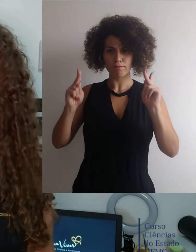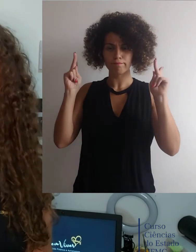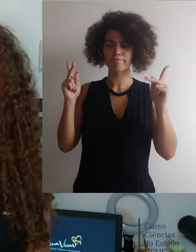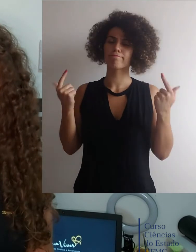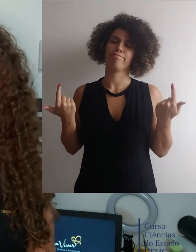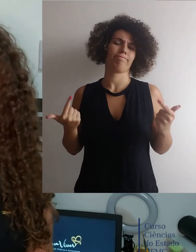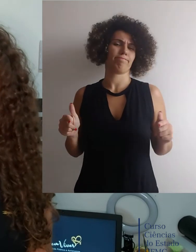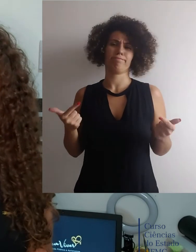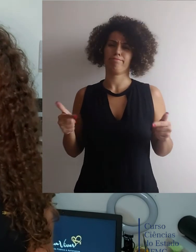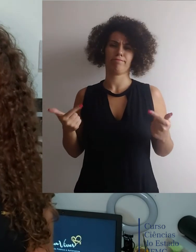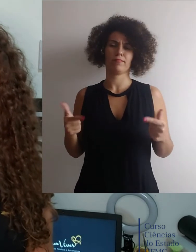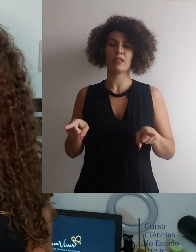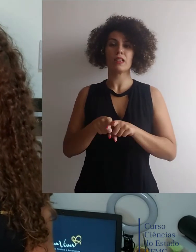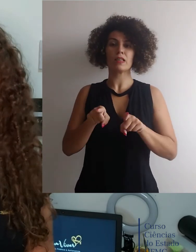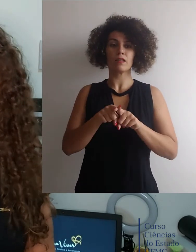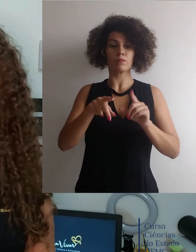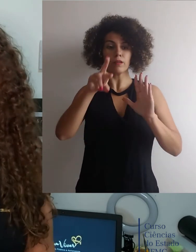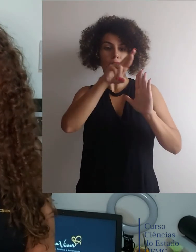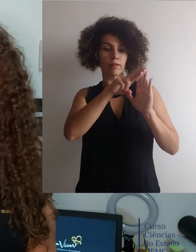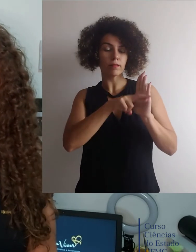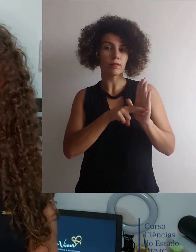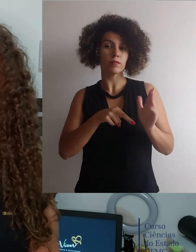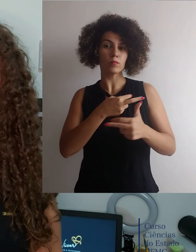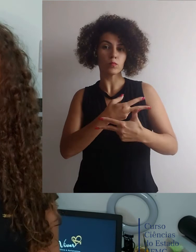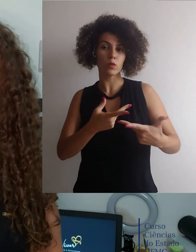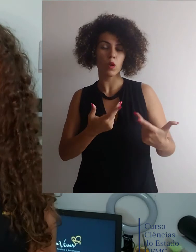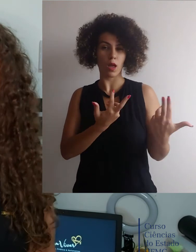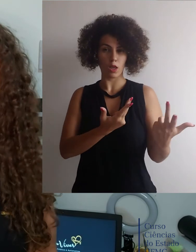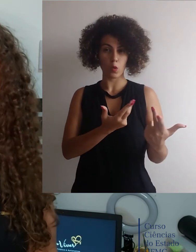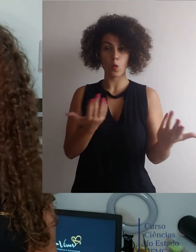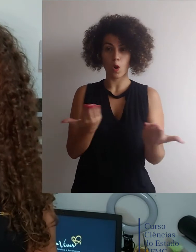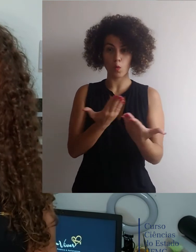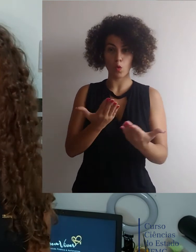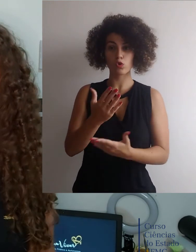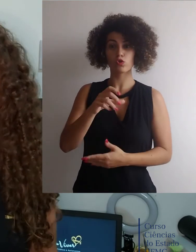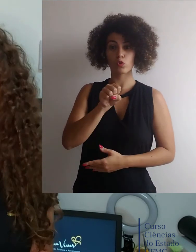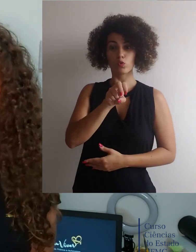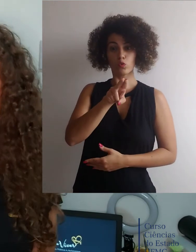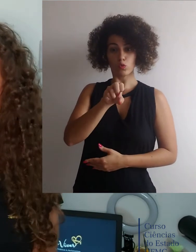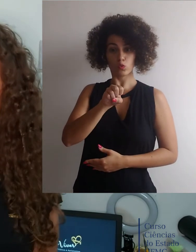was not so valued in the process, nor was it regulated within the institutions as